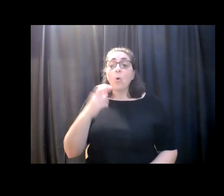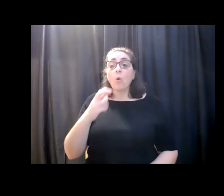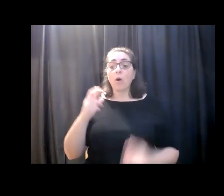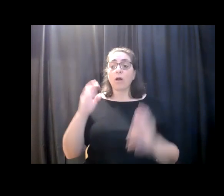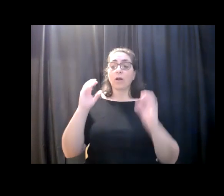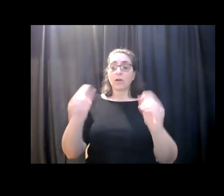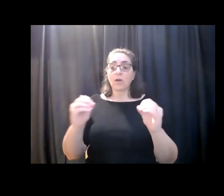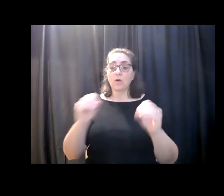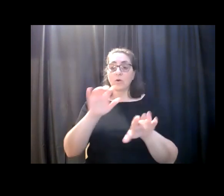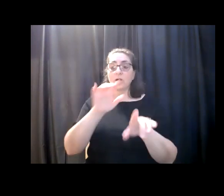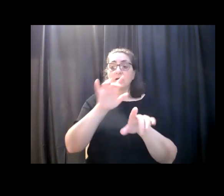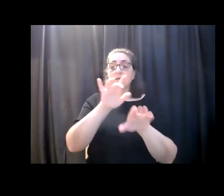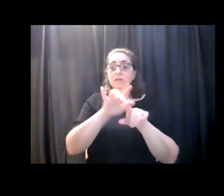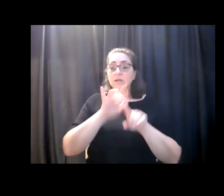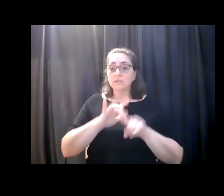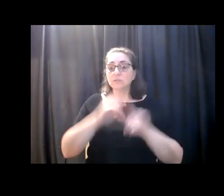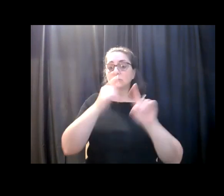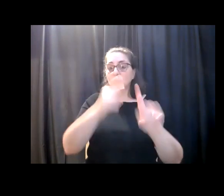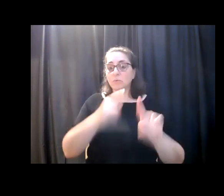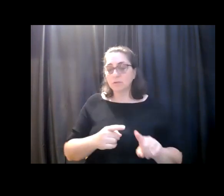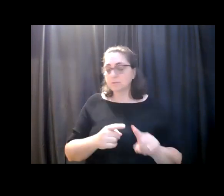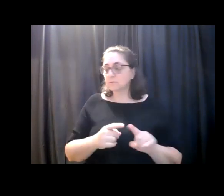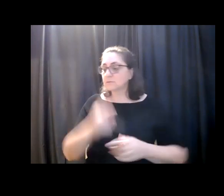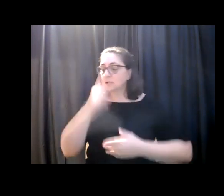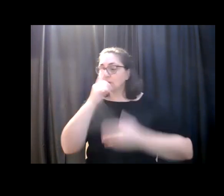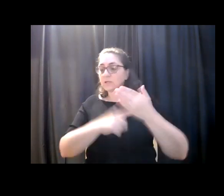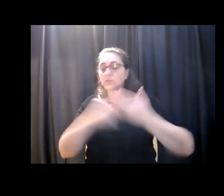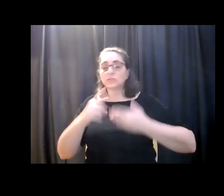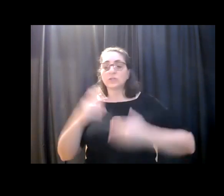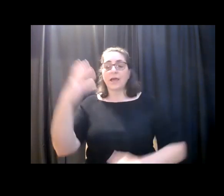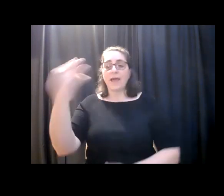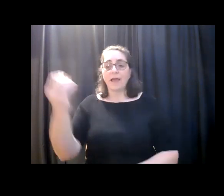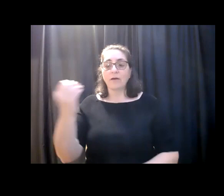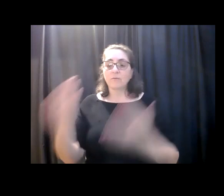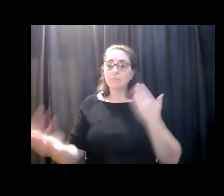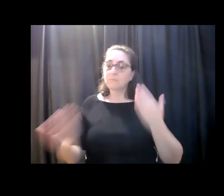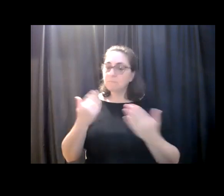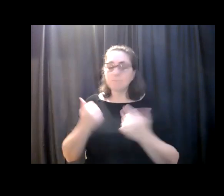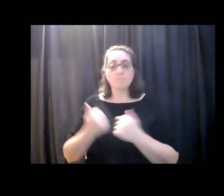sound, especially in the high frequencies, and that can affect your analyst to understand speech.